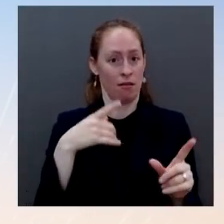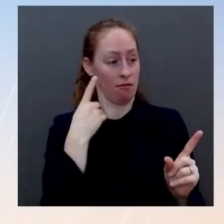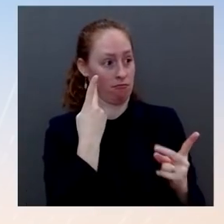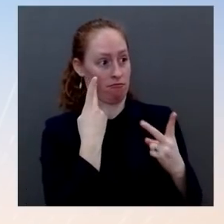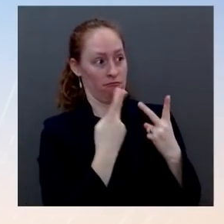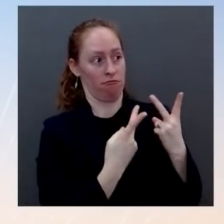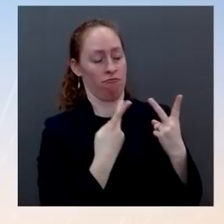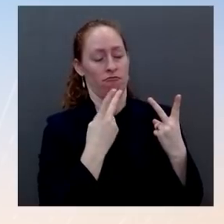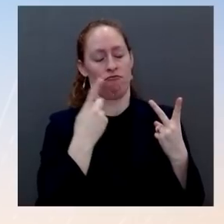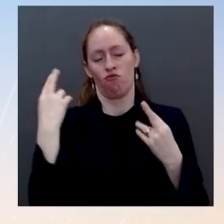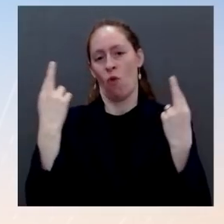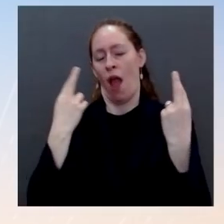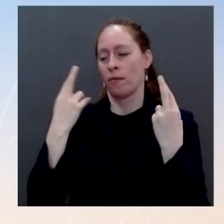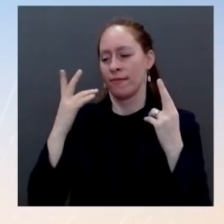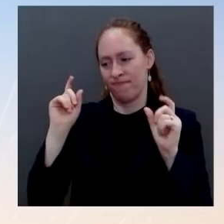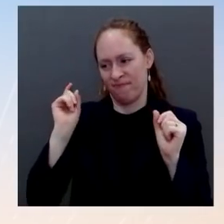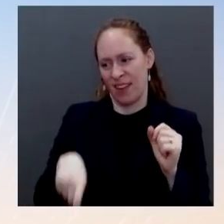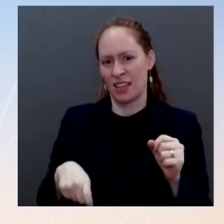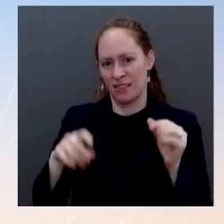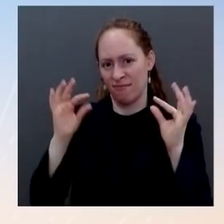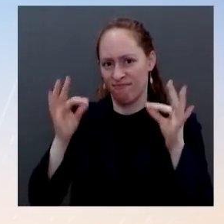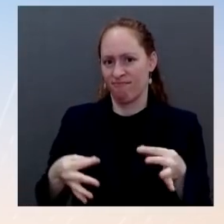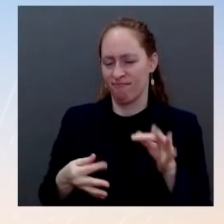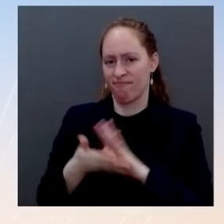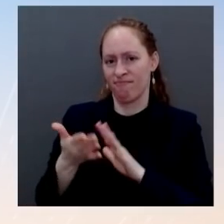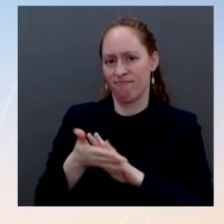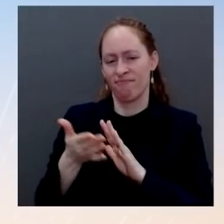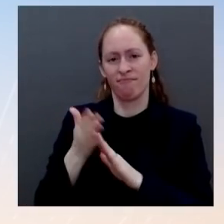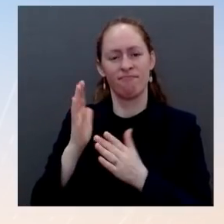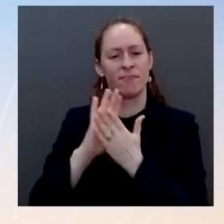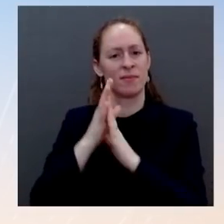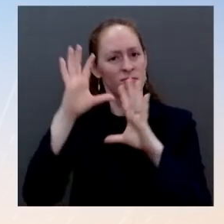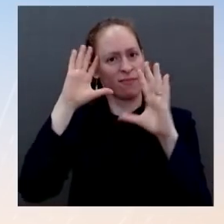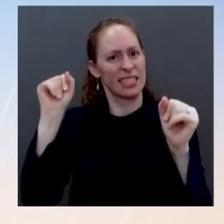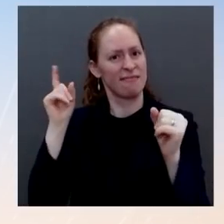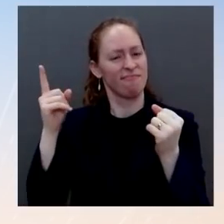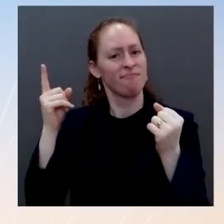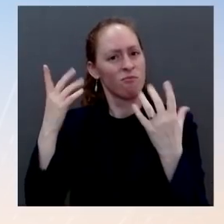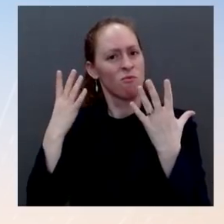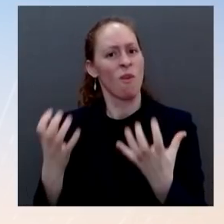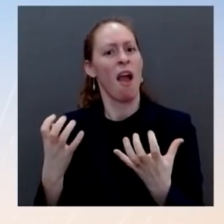you know, you all heard him make a very passionate case today -- the fact that we are at an inflection point;